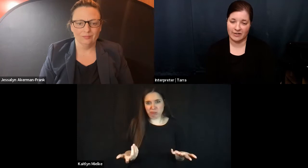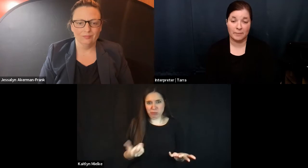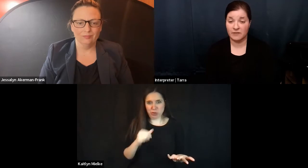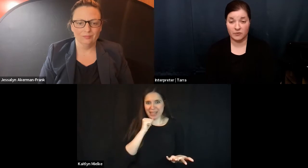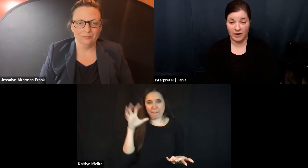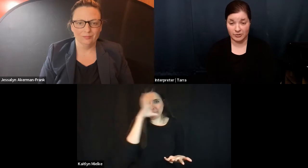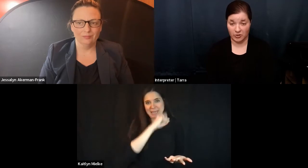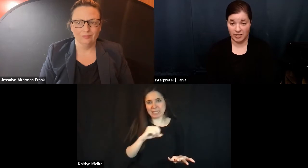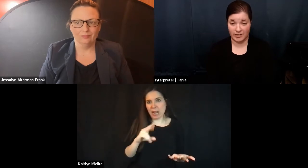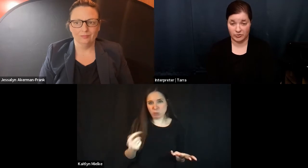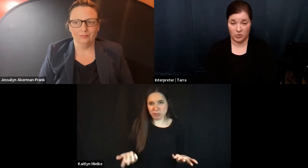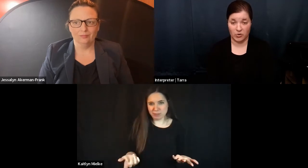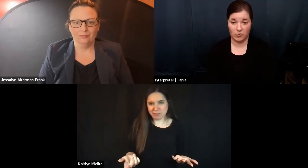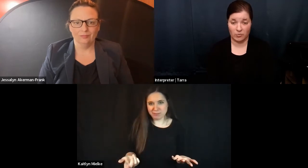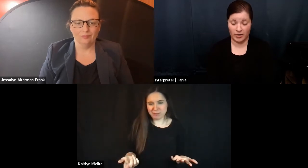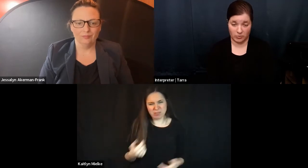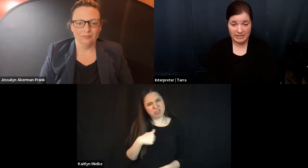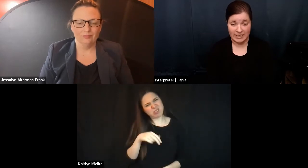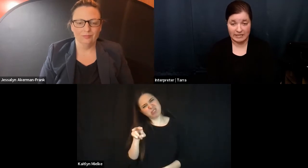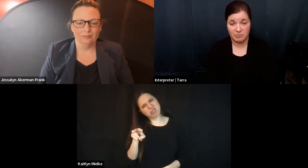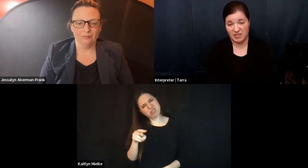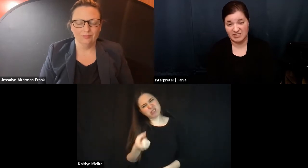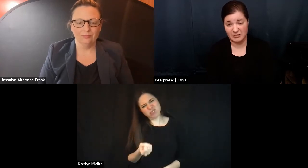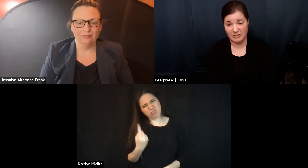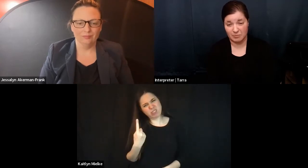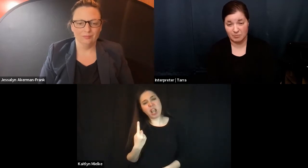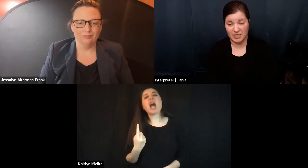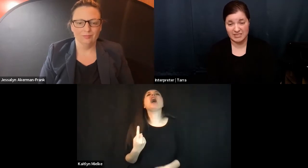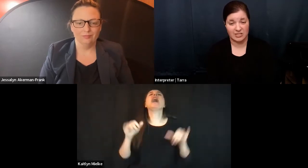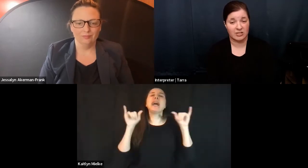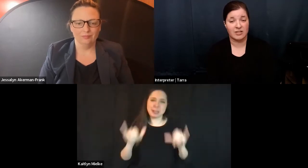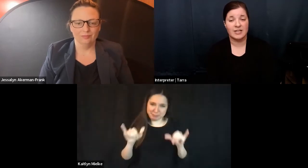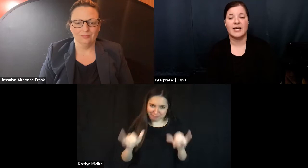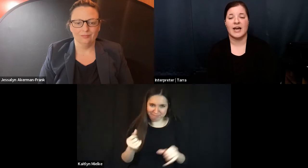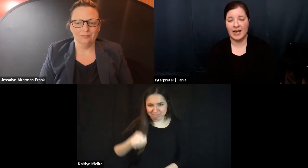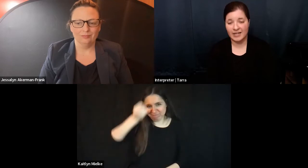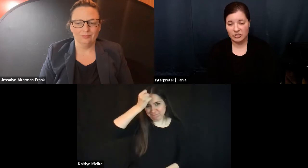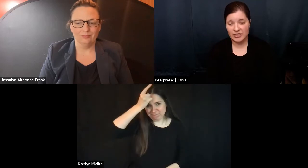So it's just best to not start driving than start driving and then have to give up driving later because then it's harder to have to give it up.